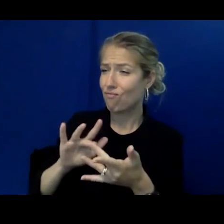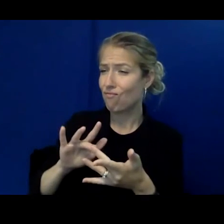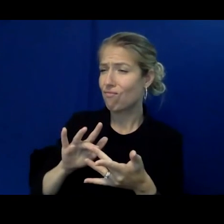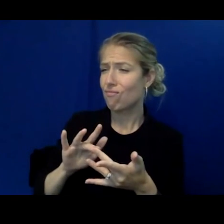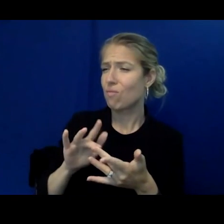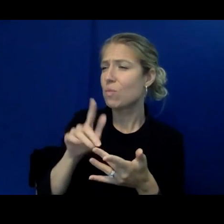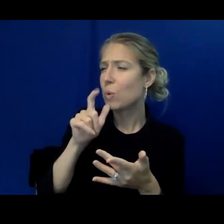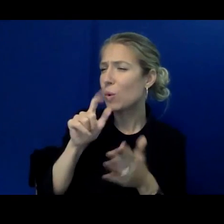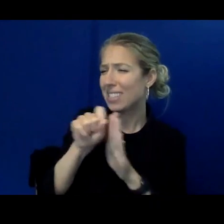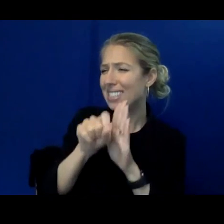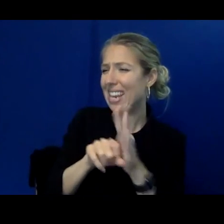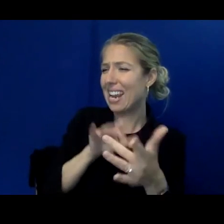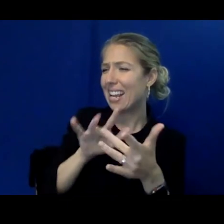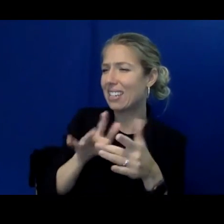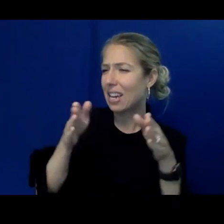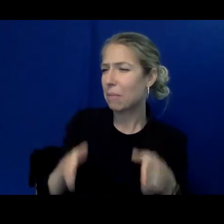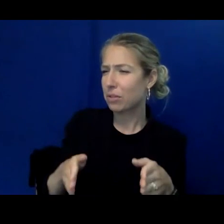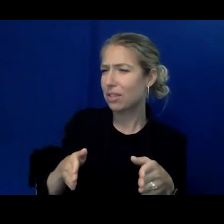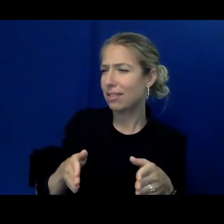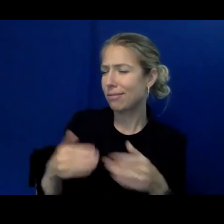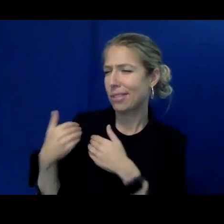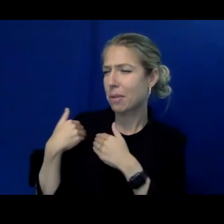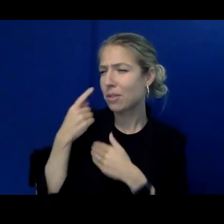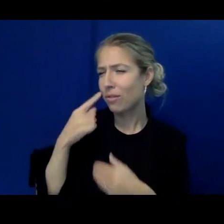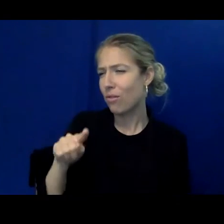would be in charge of customized employment?